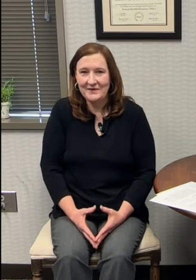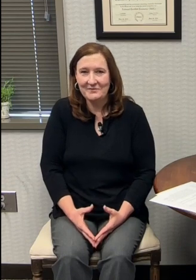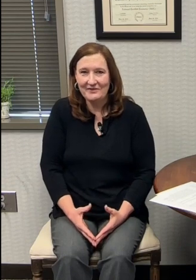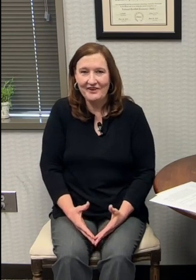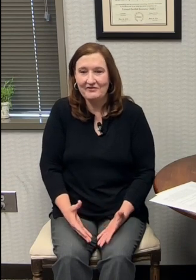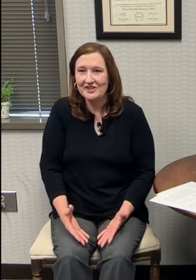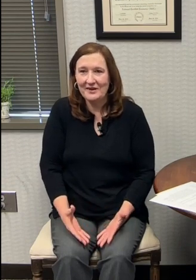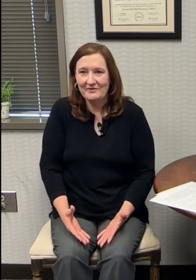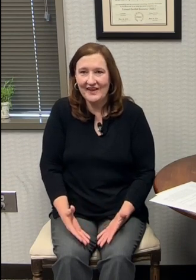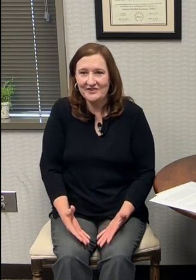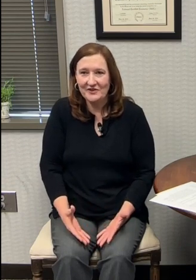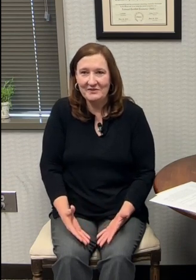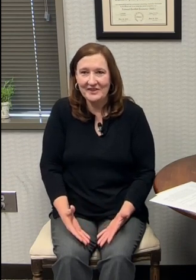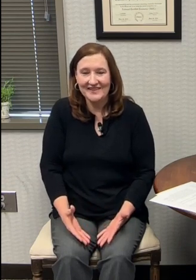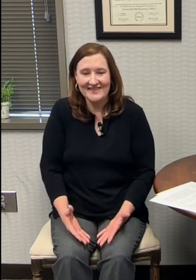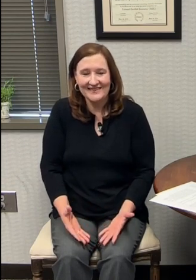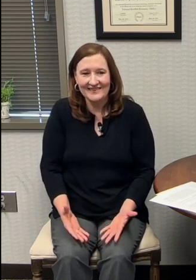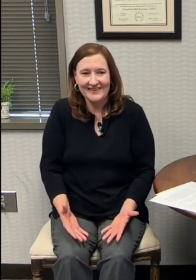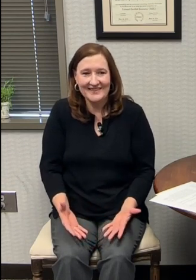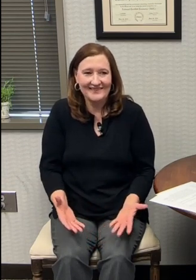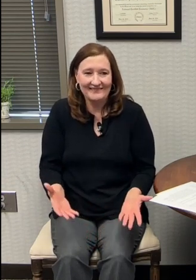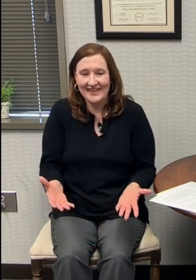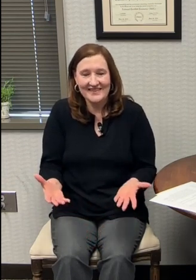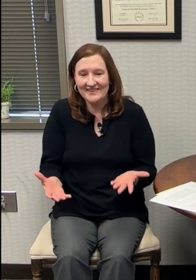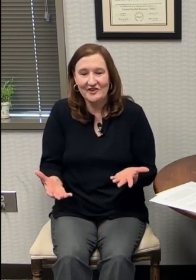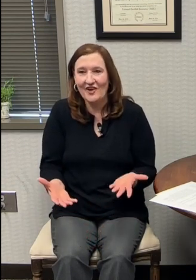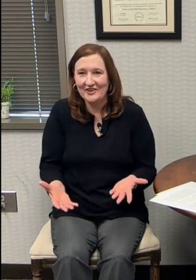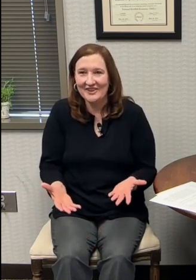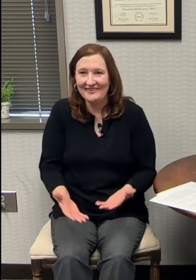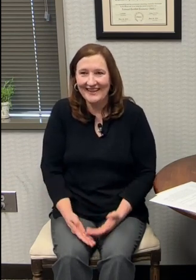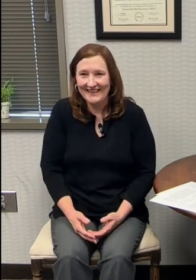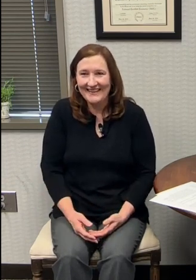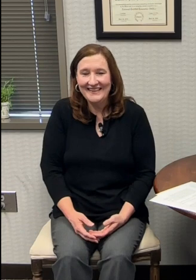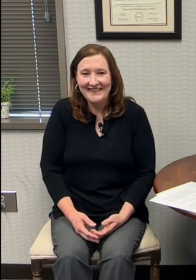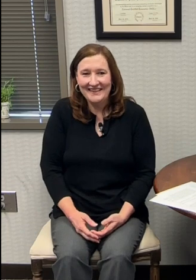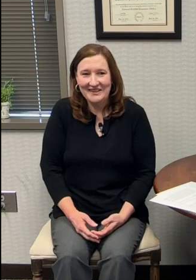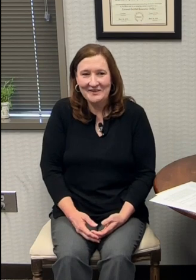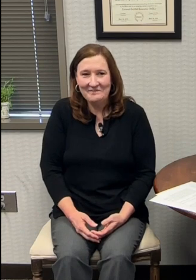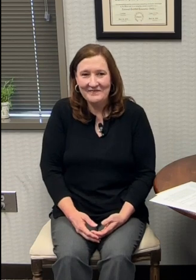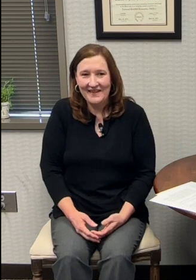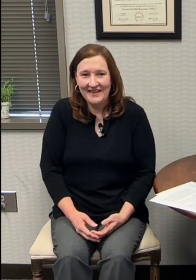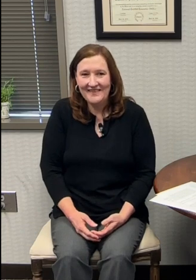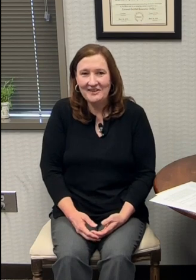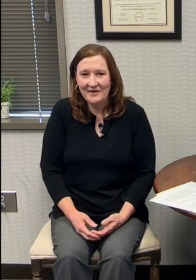pick my favorite type of ice cream because let's face it they're all good right um and I think my